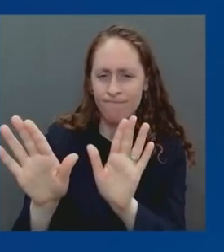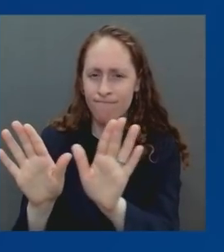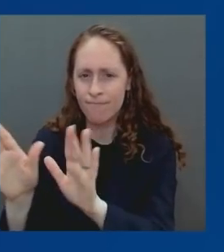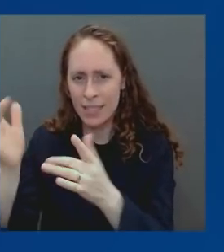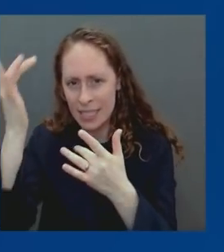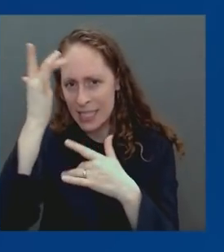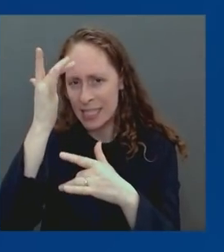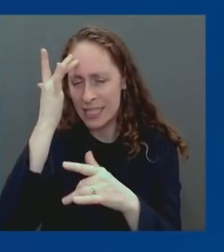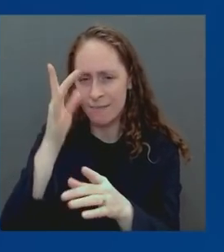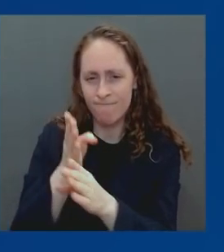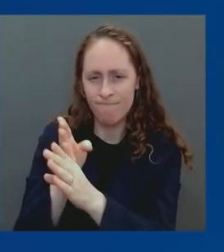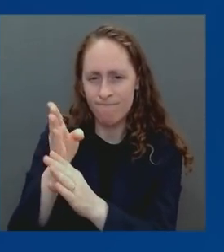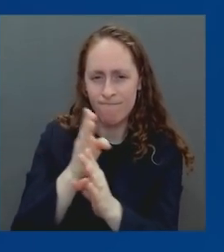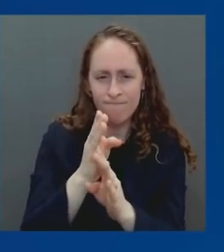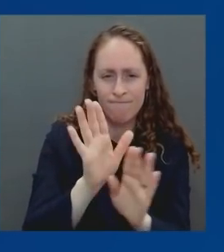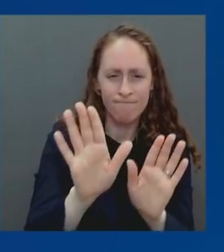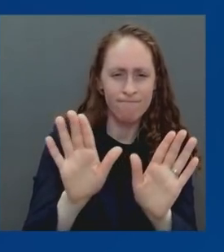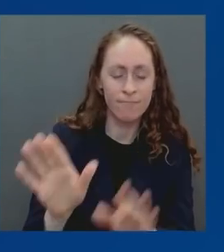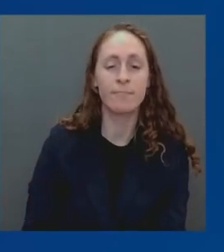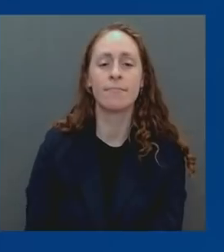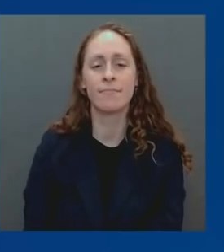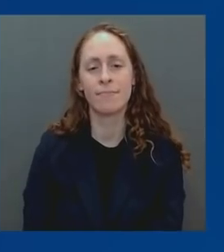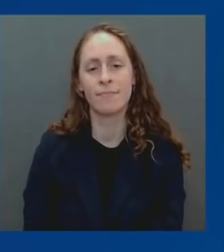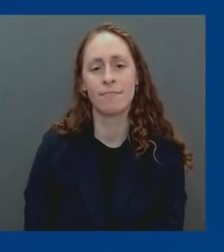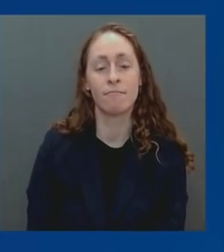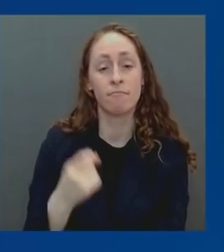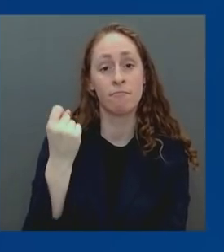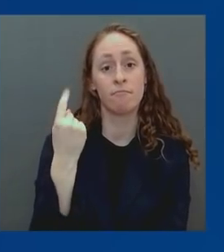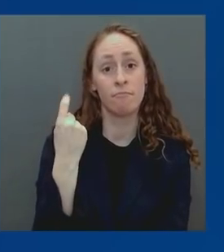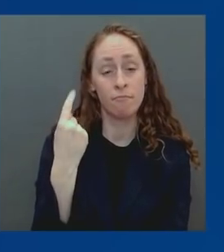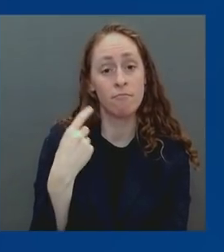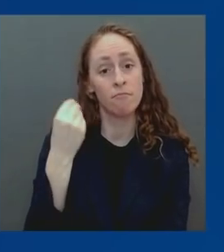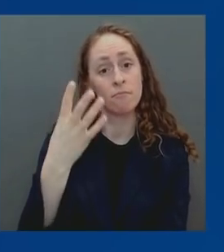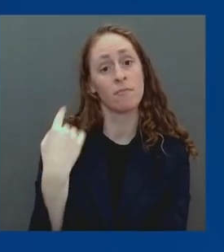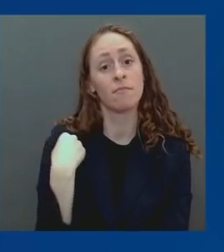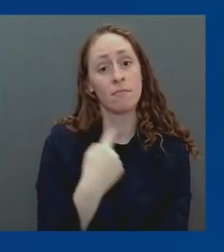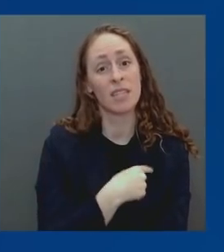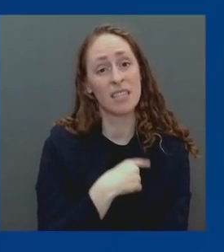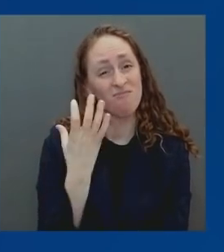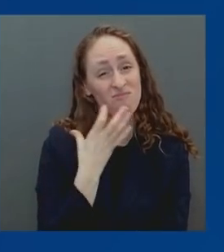when we got a lot of information from SARS-CoV-1 and MERS,